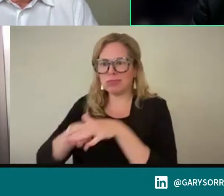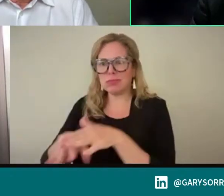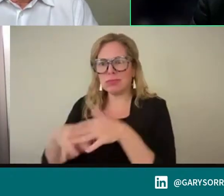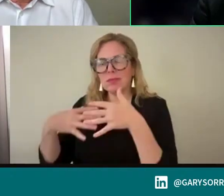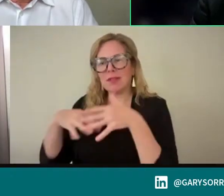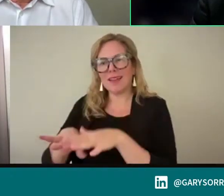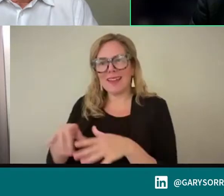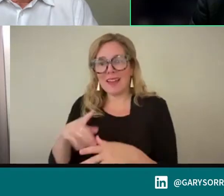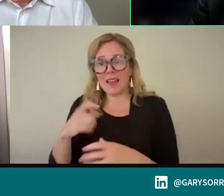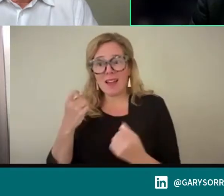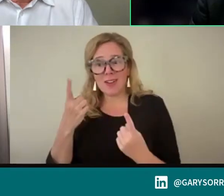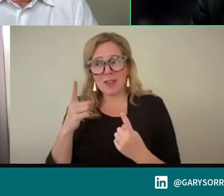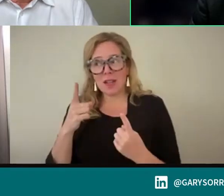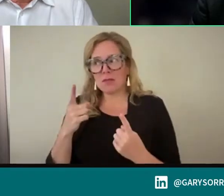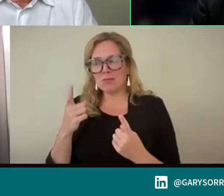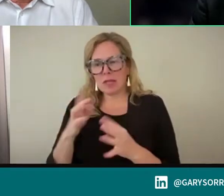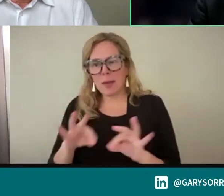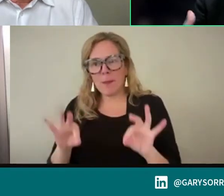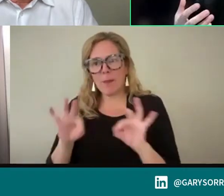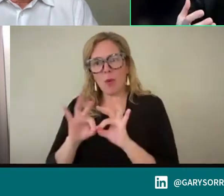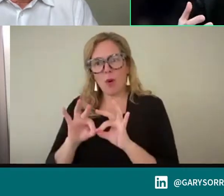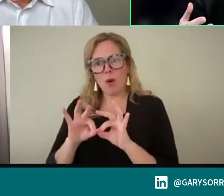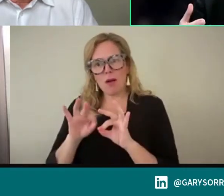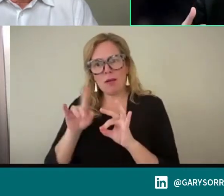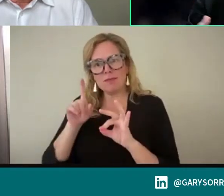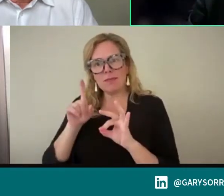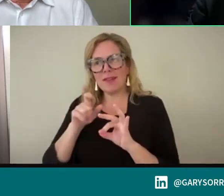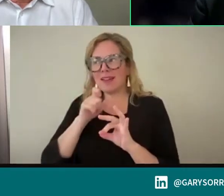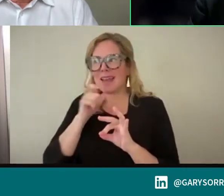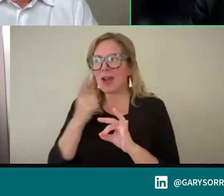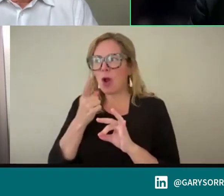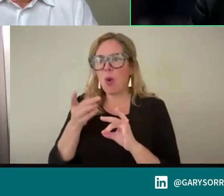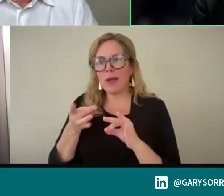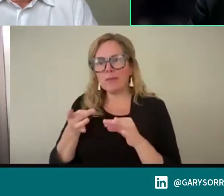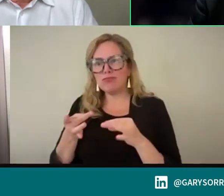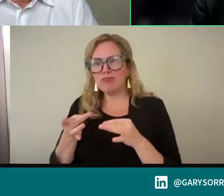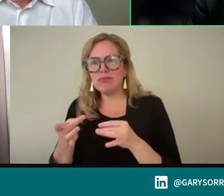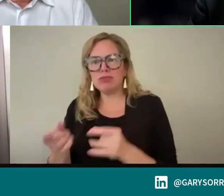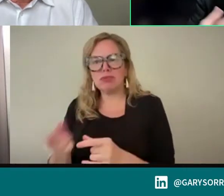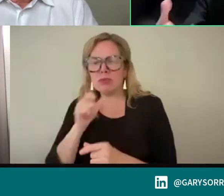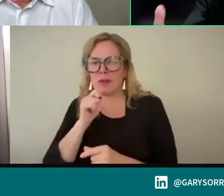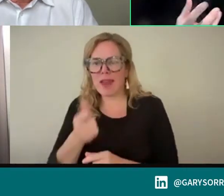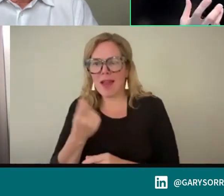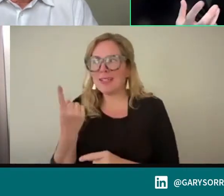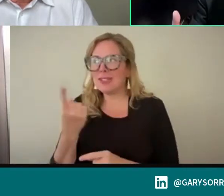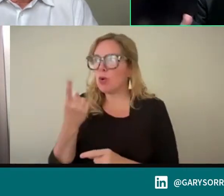needs to also be thought about in a broader sense, it's just not integrating, how we people connect,